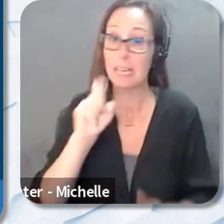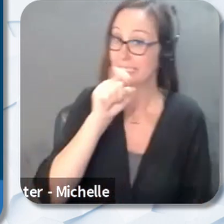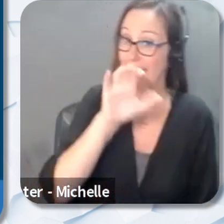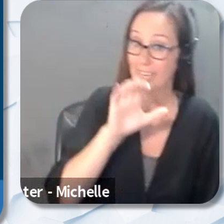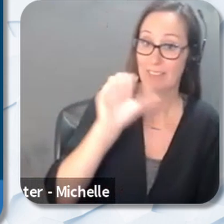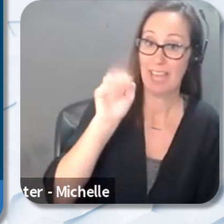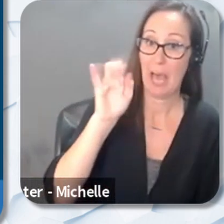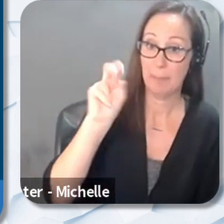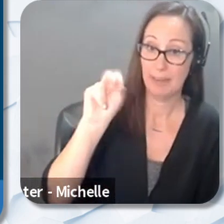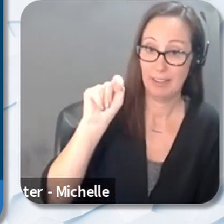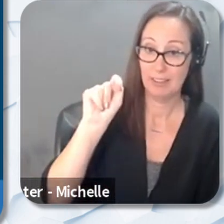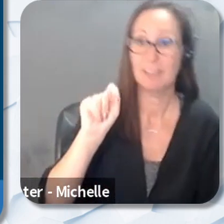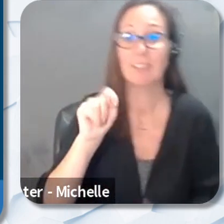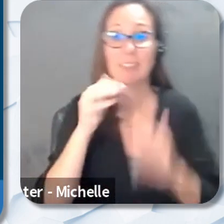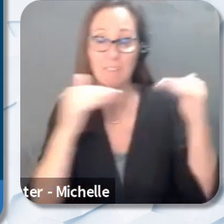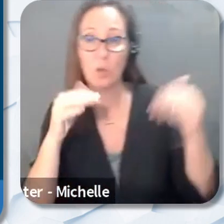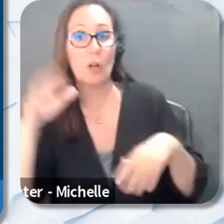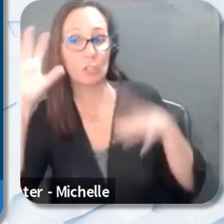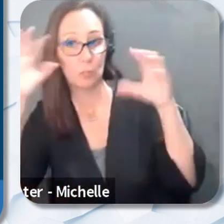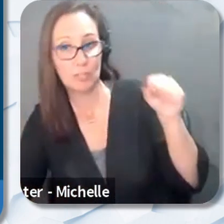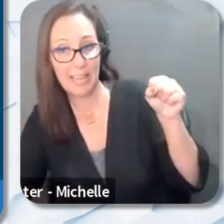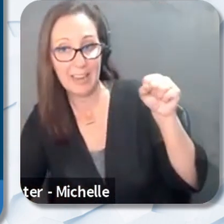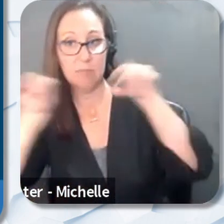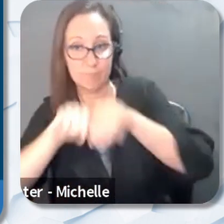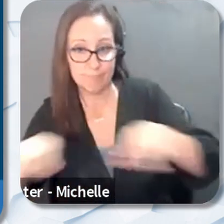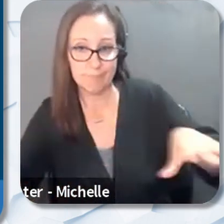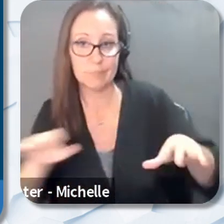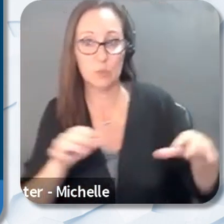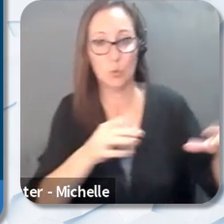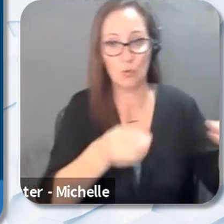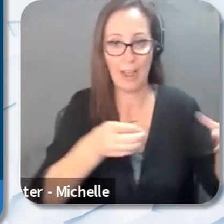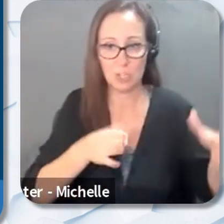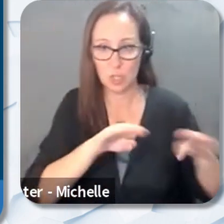superintendents funneling down to the different directors of the departments and then having.